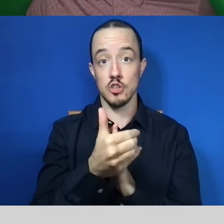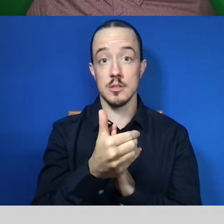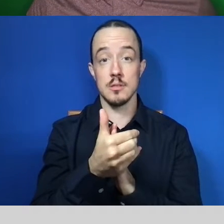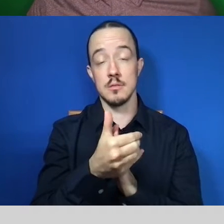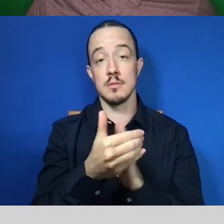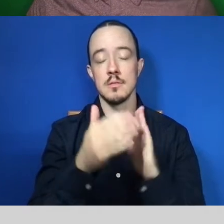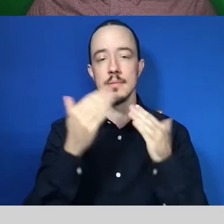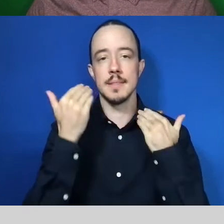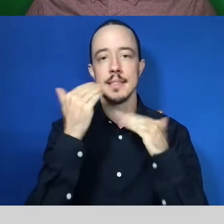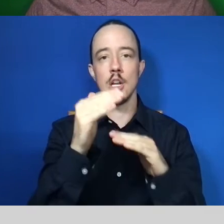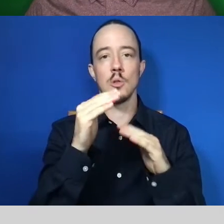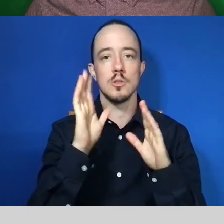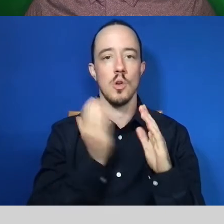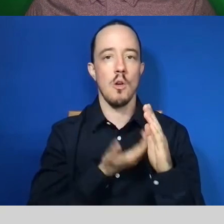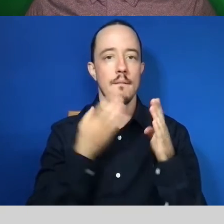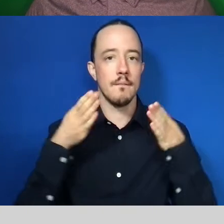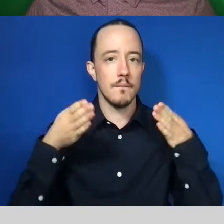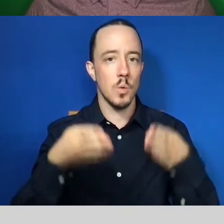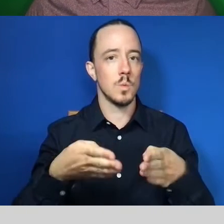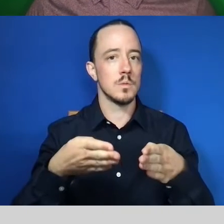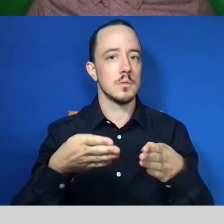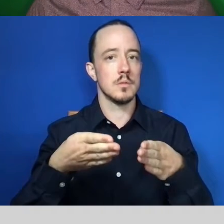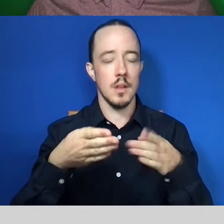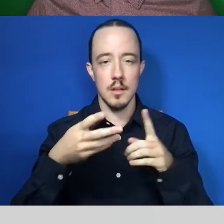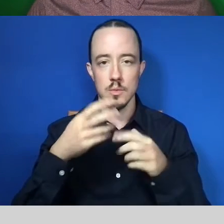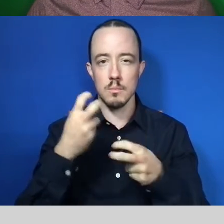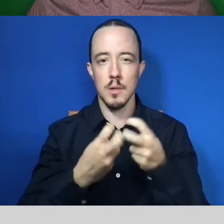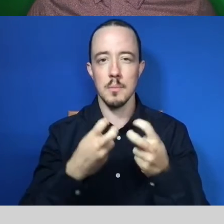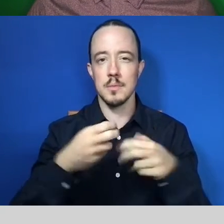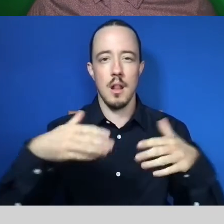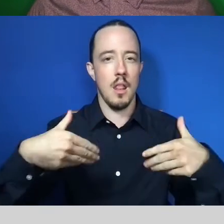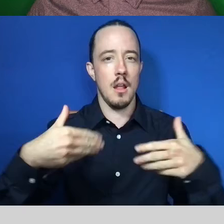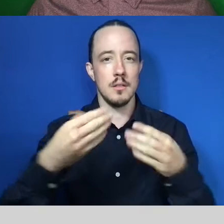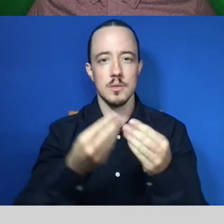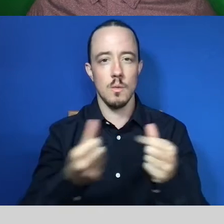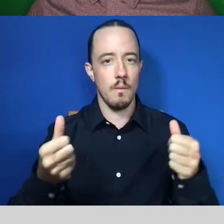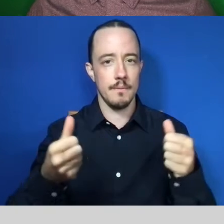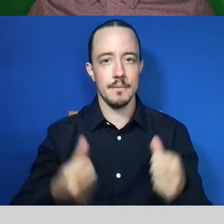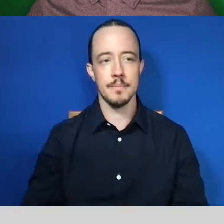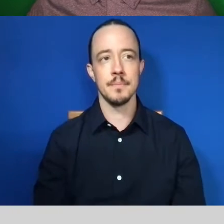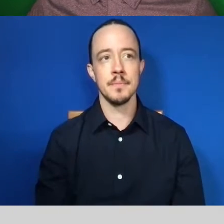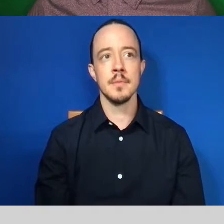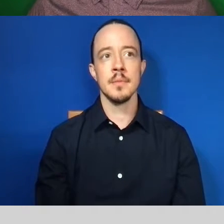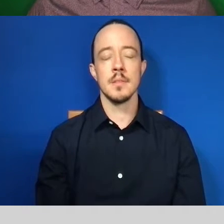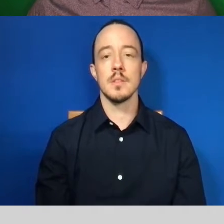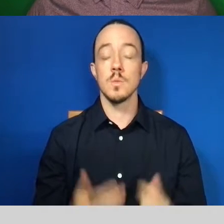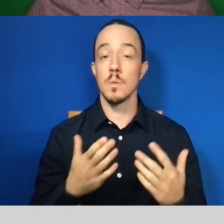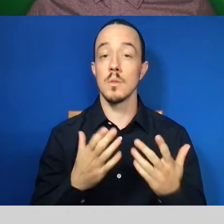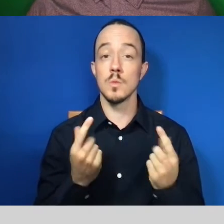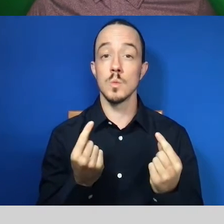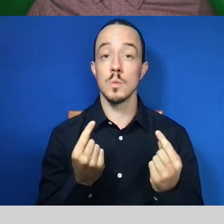The best kind of automation ultimately narrows our focus and directs our attention toward problems that haven't been solved yet,